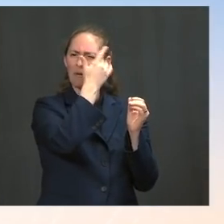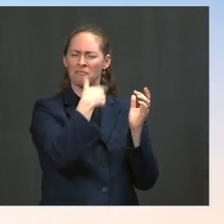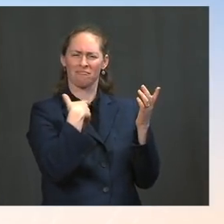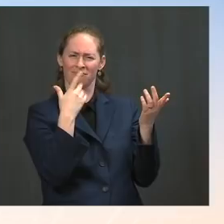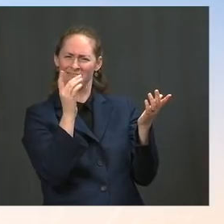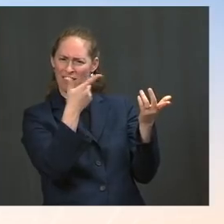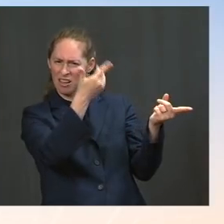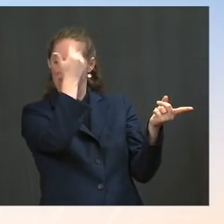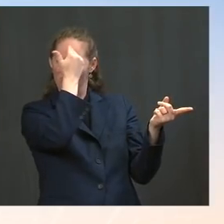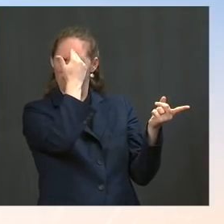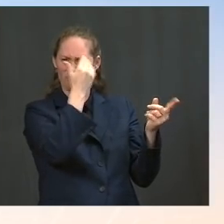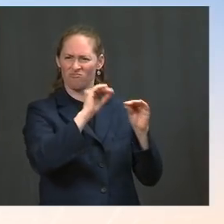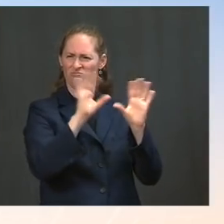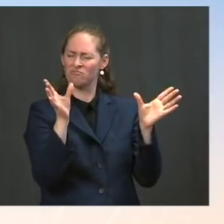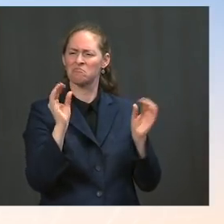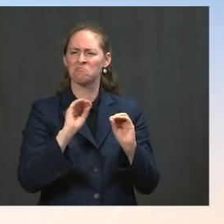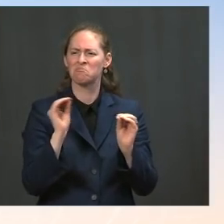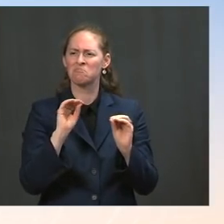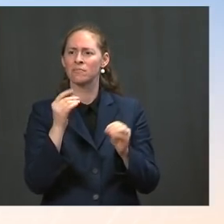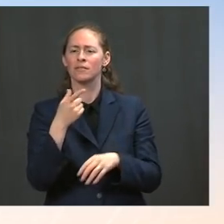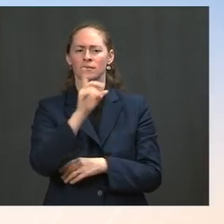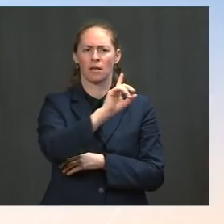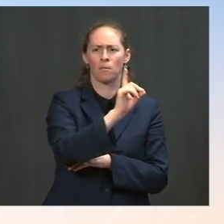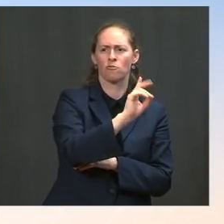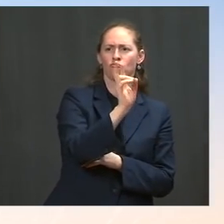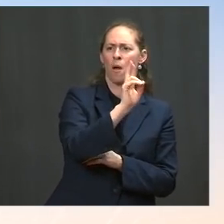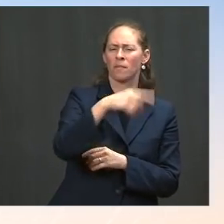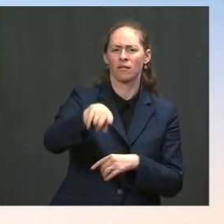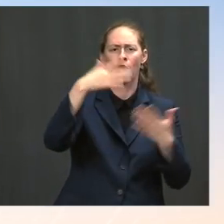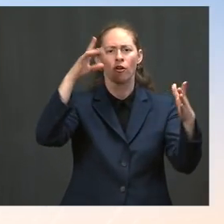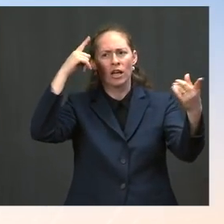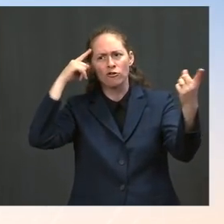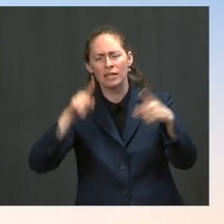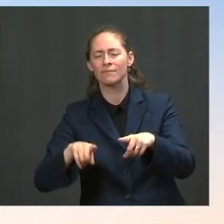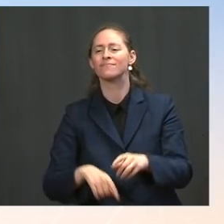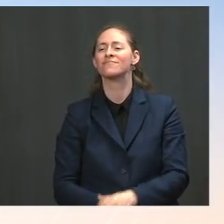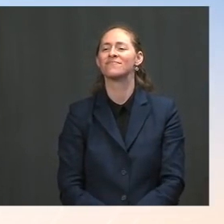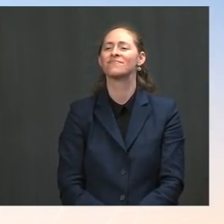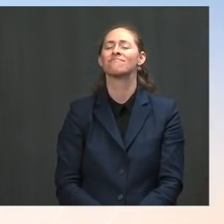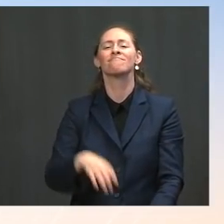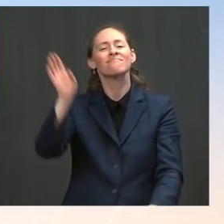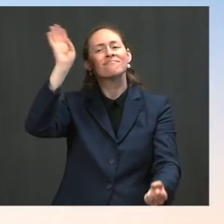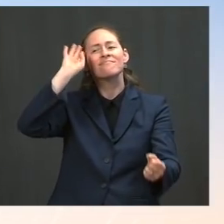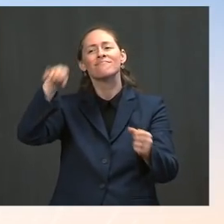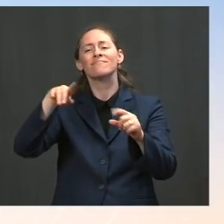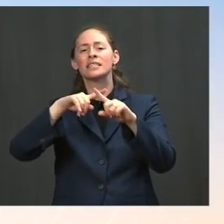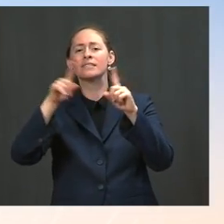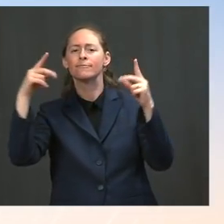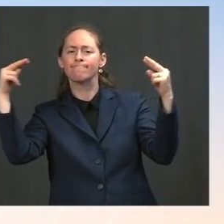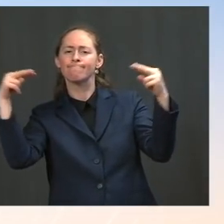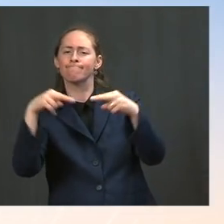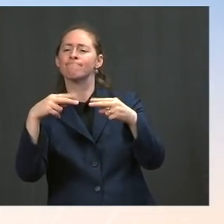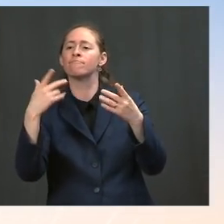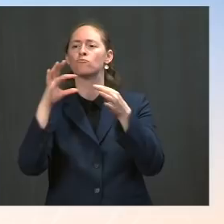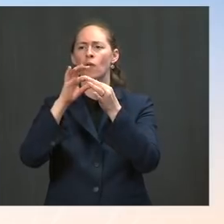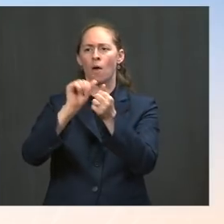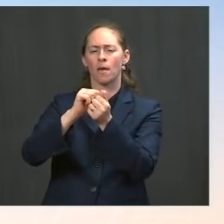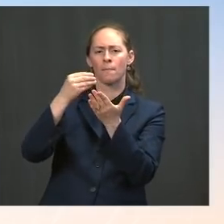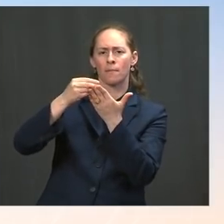The only disagreement right now is around some payfors, which we're working through and we're having discussions about. But, again, there's ample precedent,